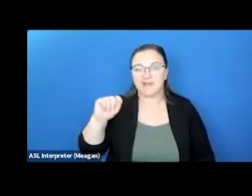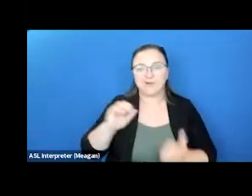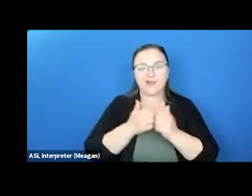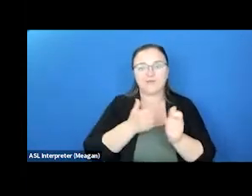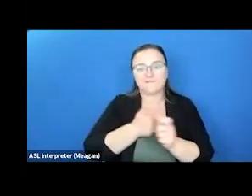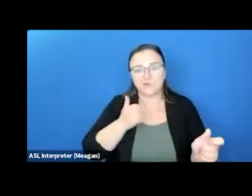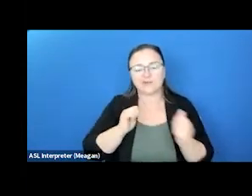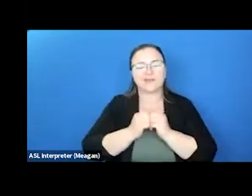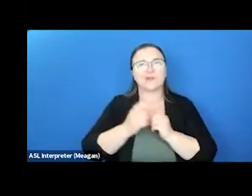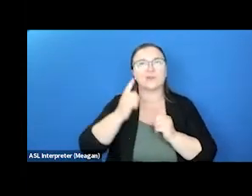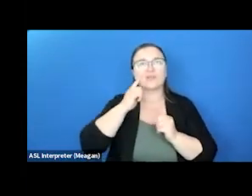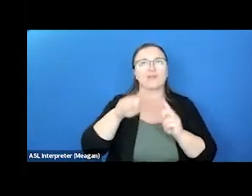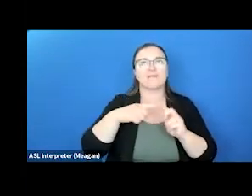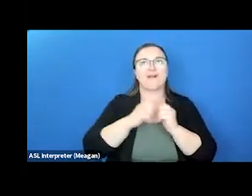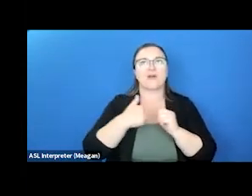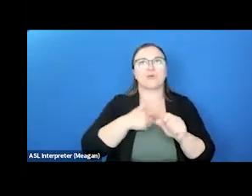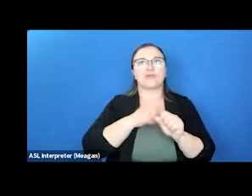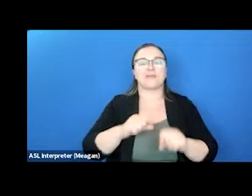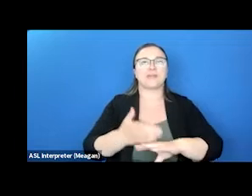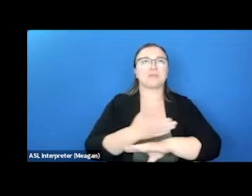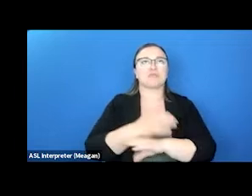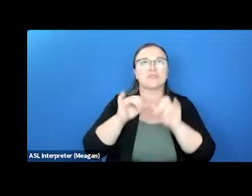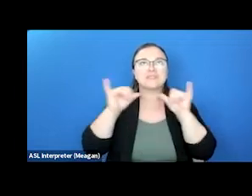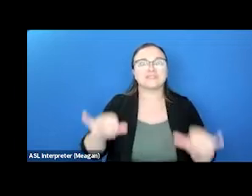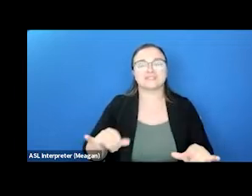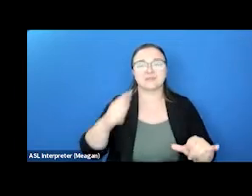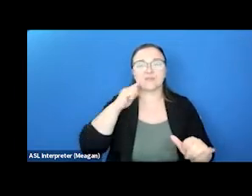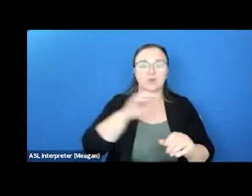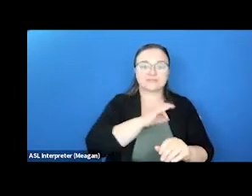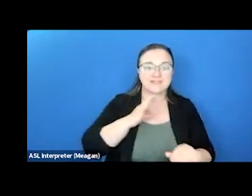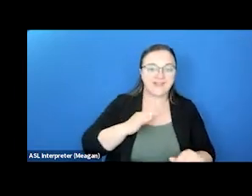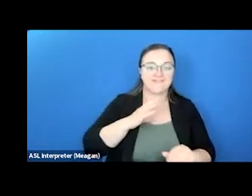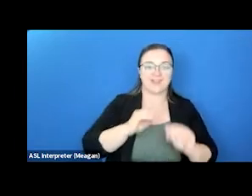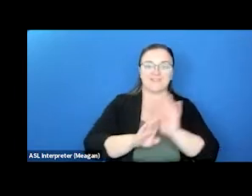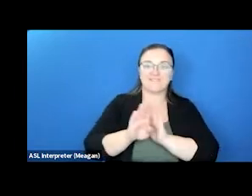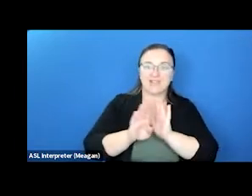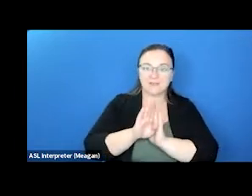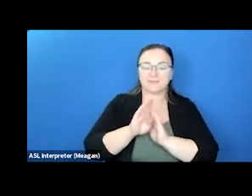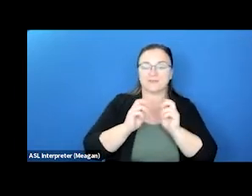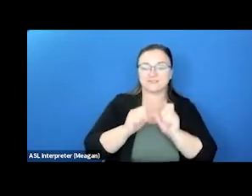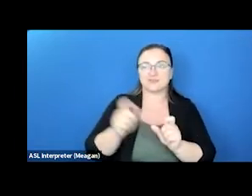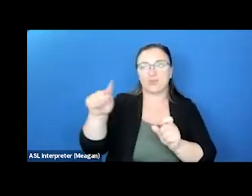sort of options for staff and building that resilience? And so they shared a lot,